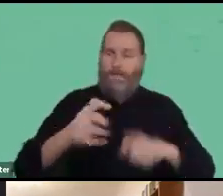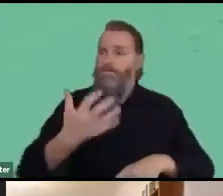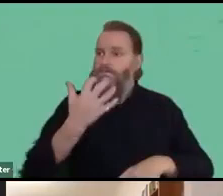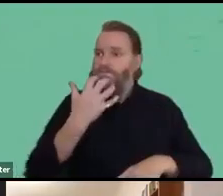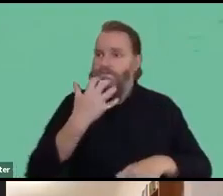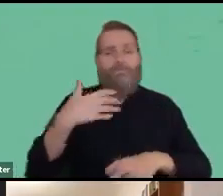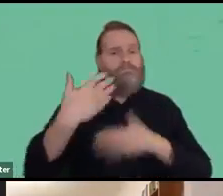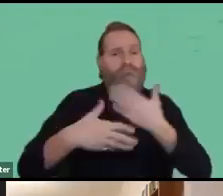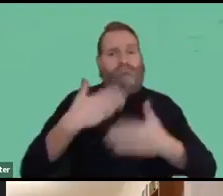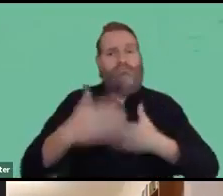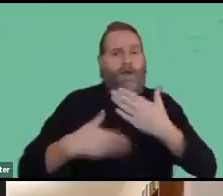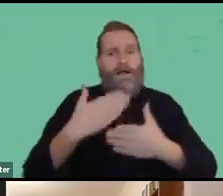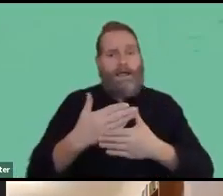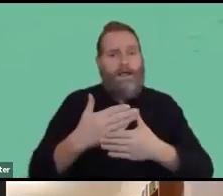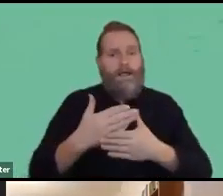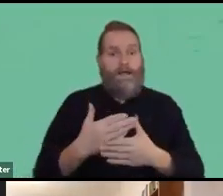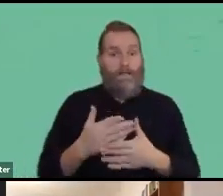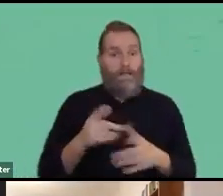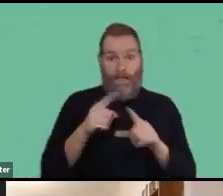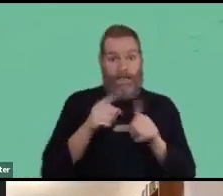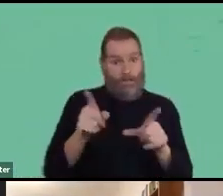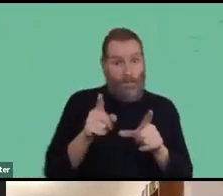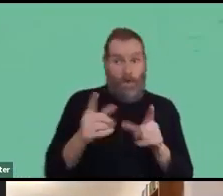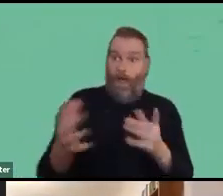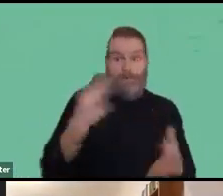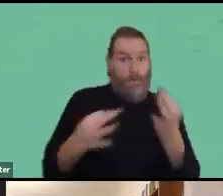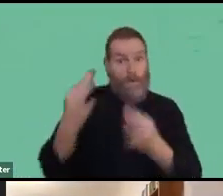I hope I’m more than happy to take some questions later I don't want to take up too much time I know